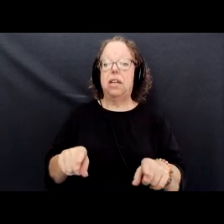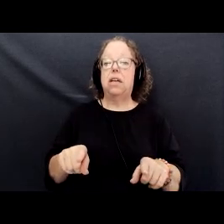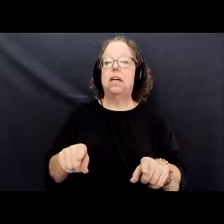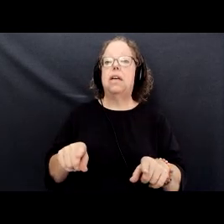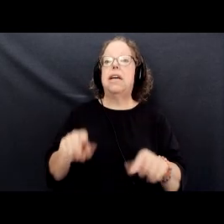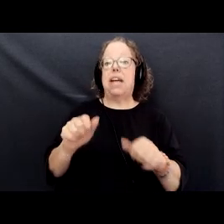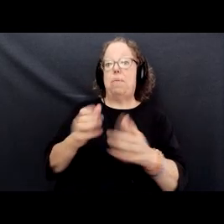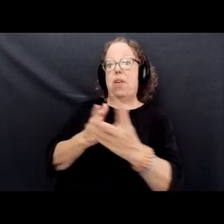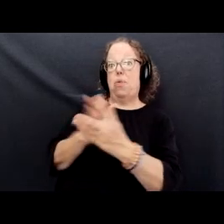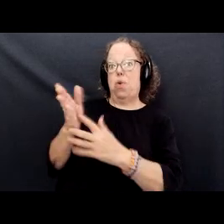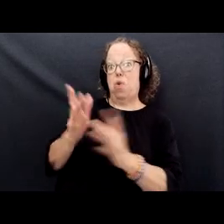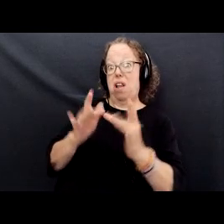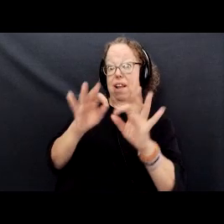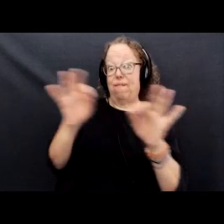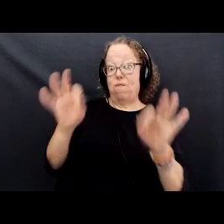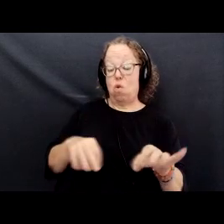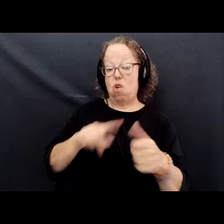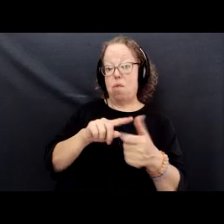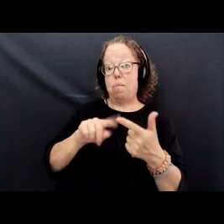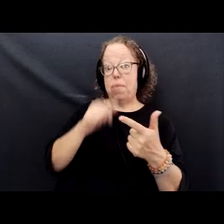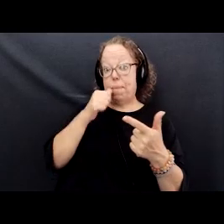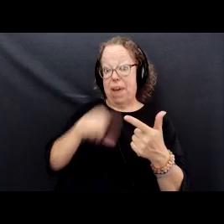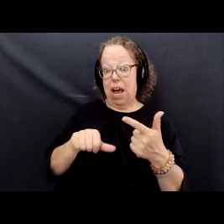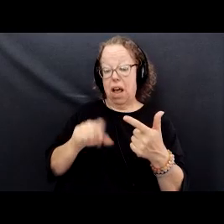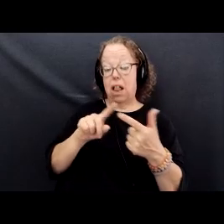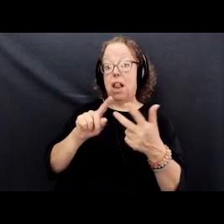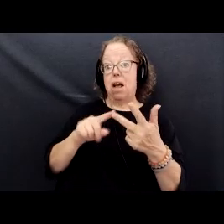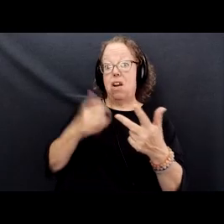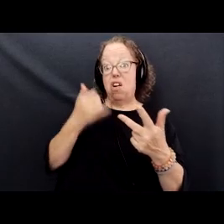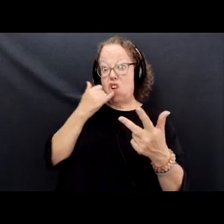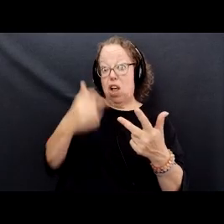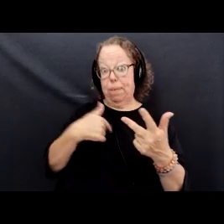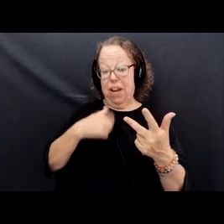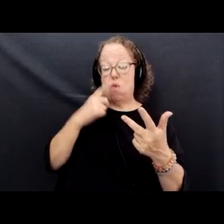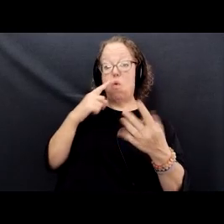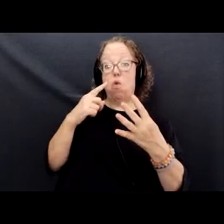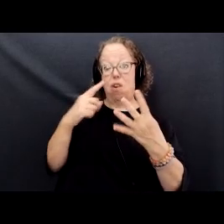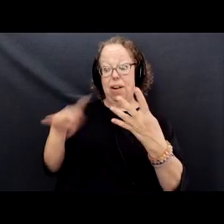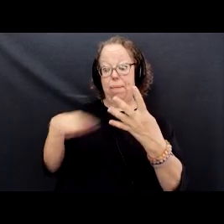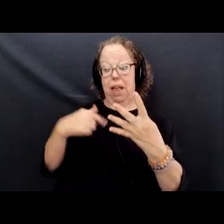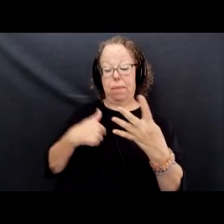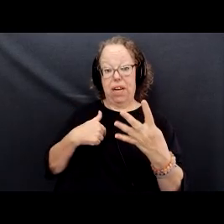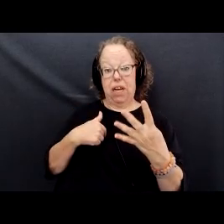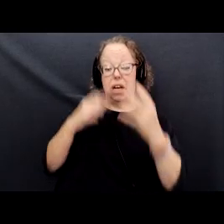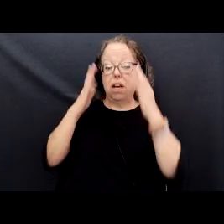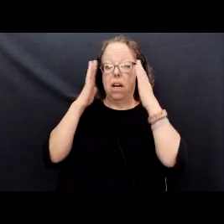an online form, through the mail, by calling me or sending an email. Complaints are investigated